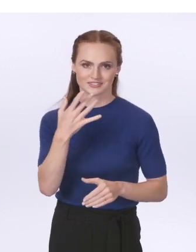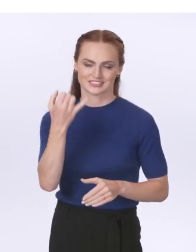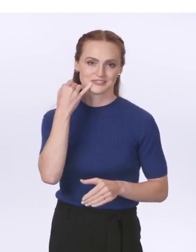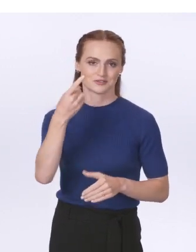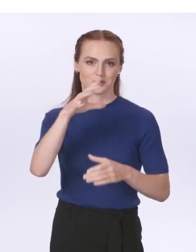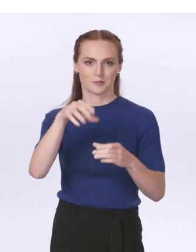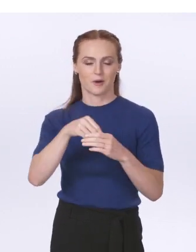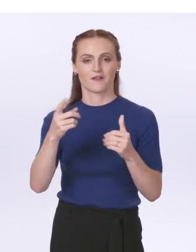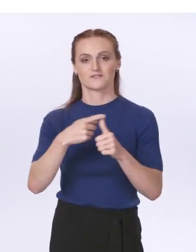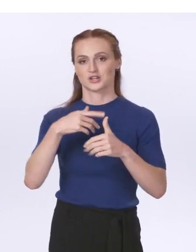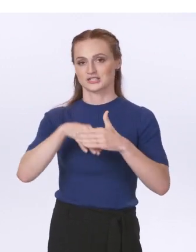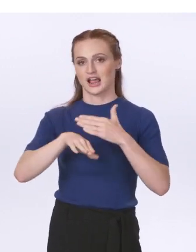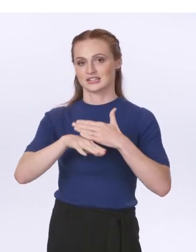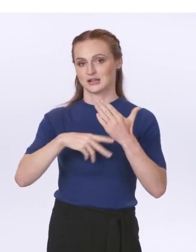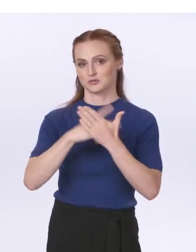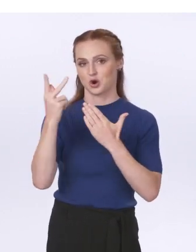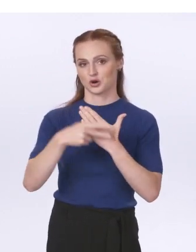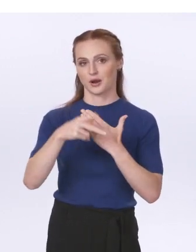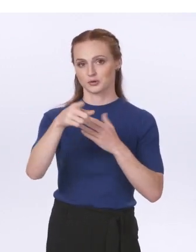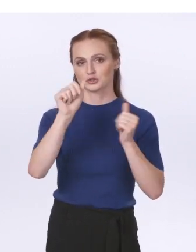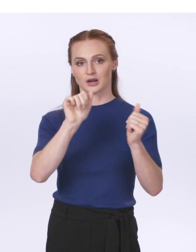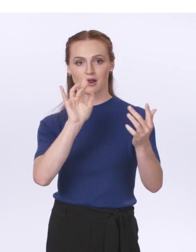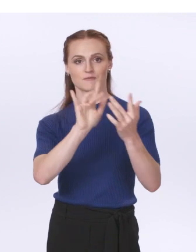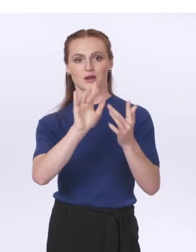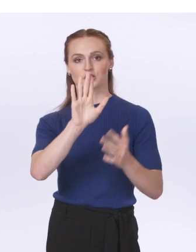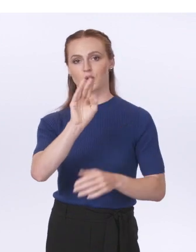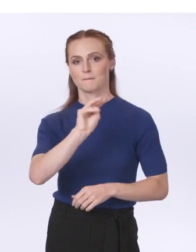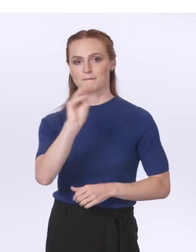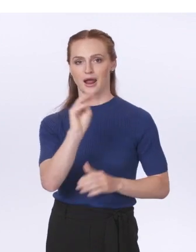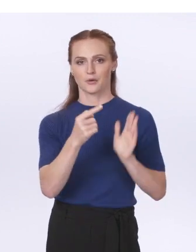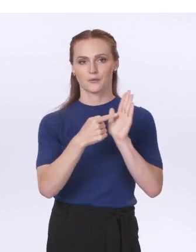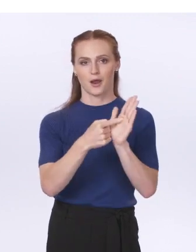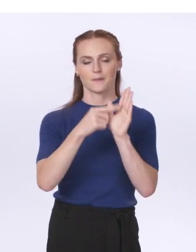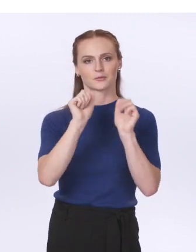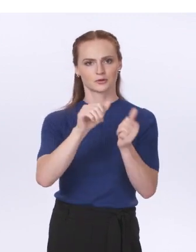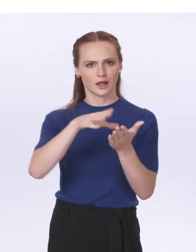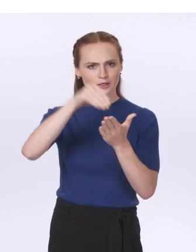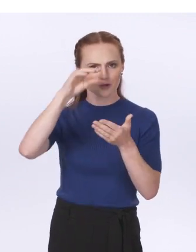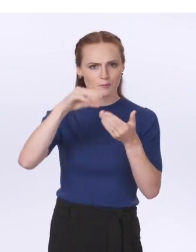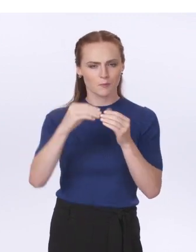reach out to your Meta rep to learn more about how you can give voice cloning a try.